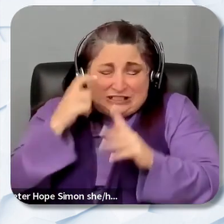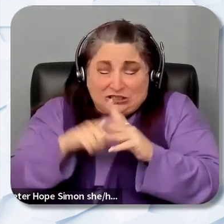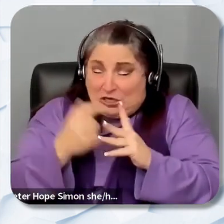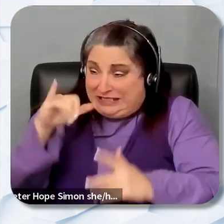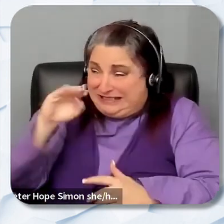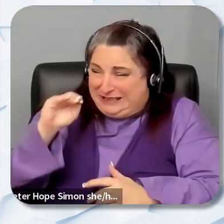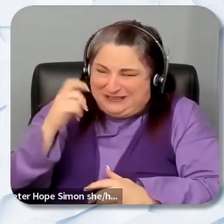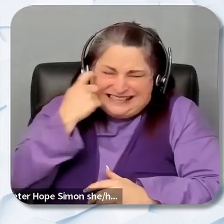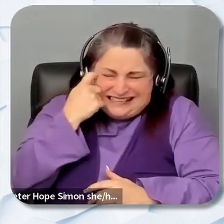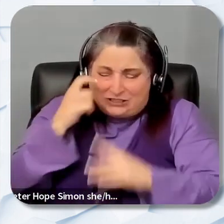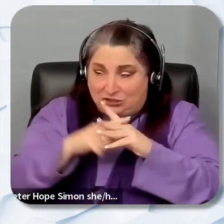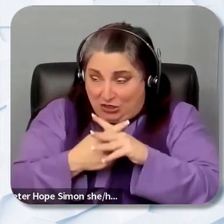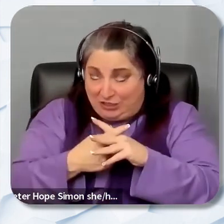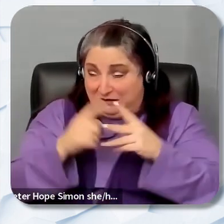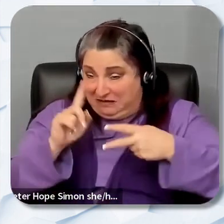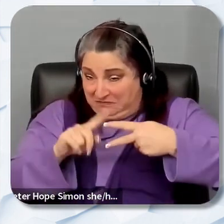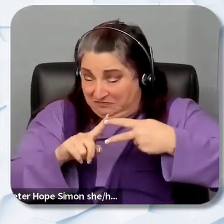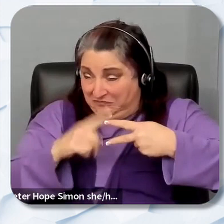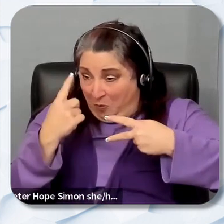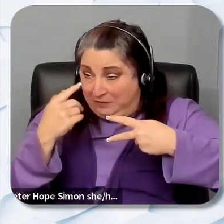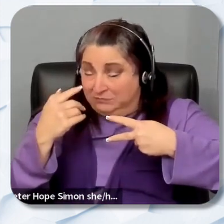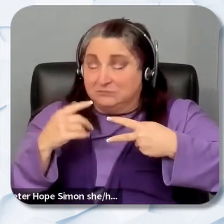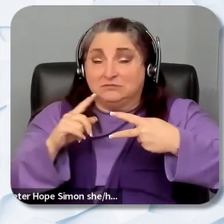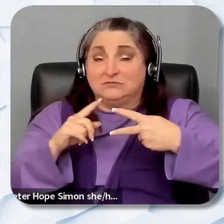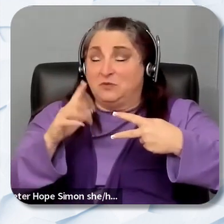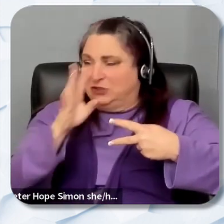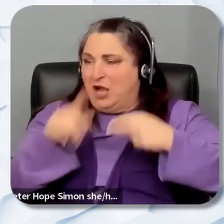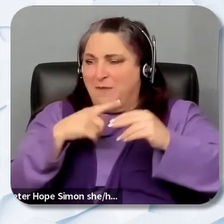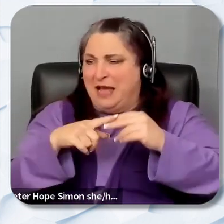the process. And we'll talk about all the steps that go into that. So don't get too